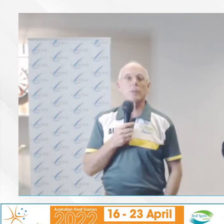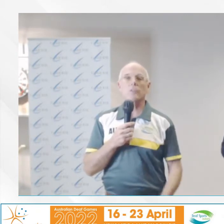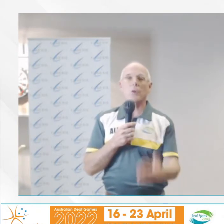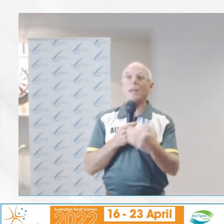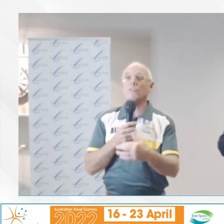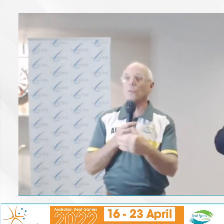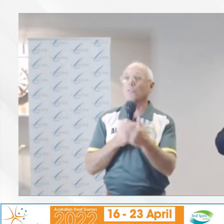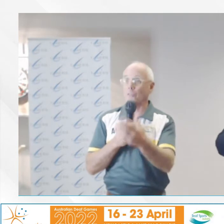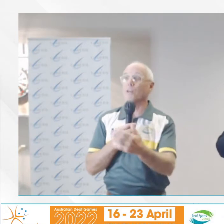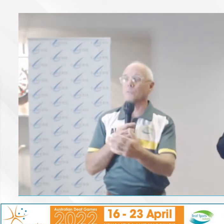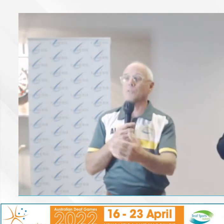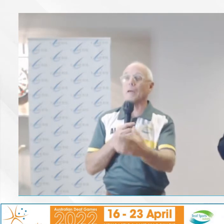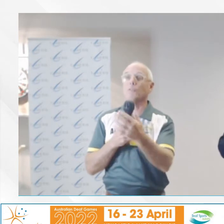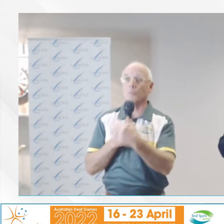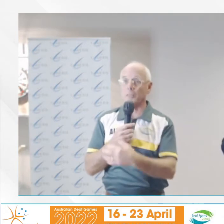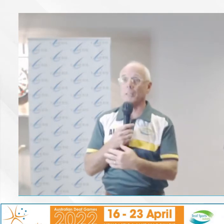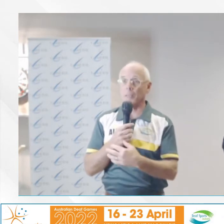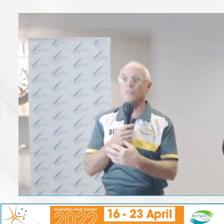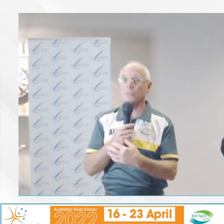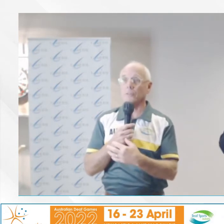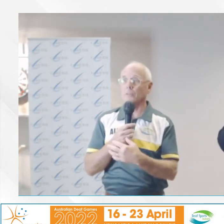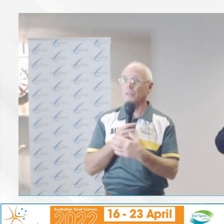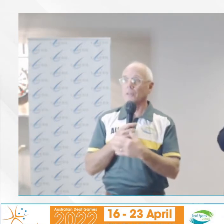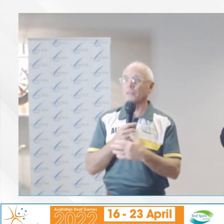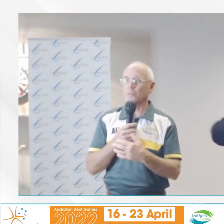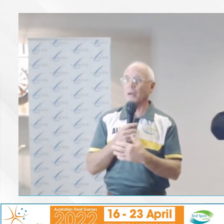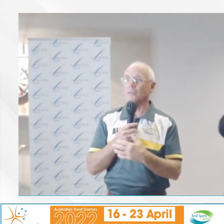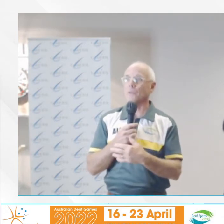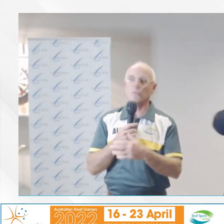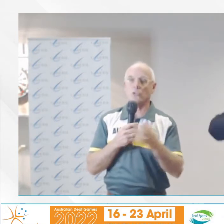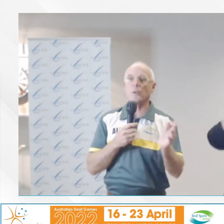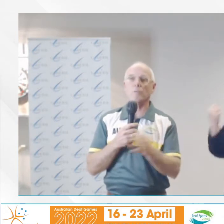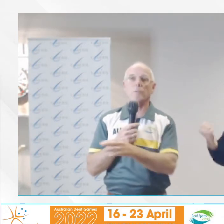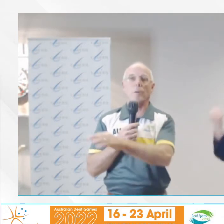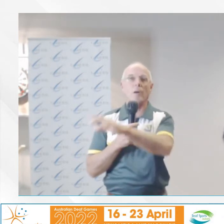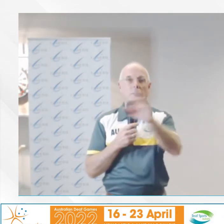transfer find some tables and bring them into the space and i'm sure you can find